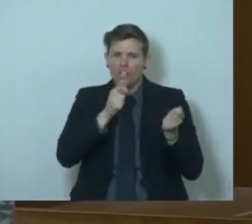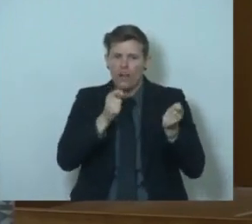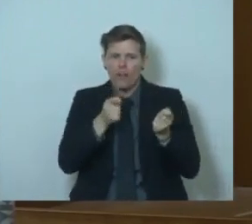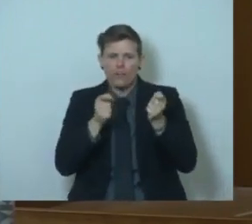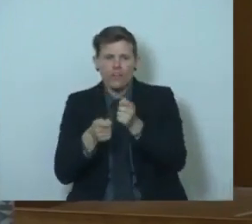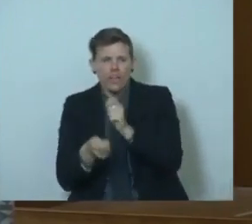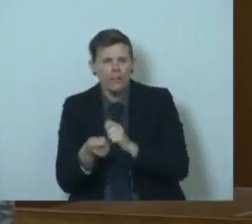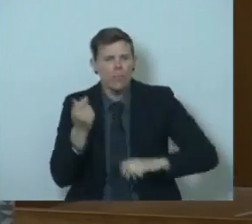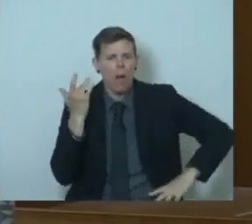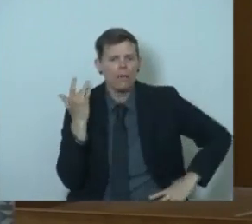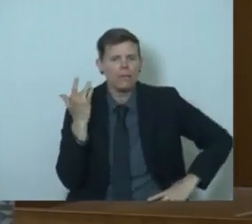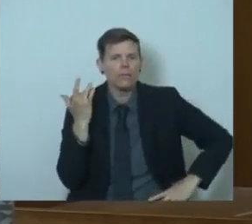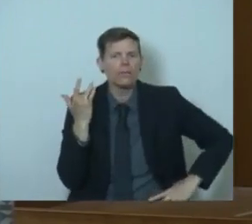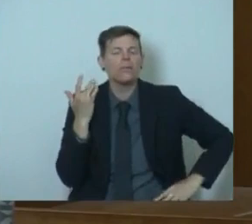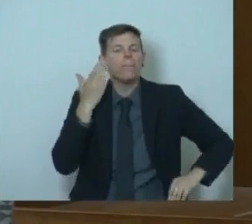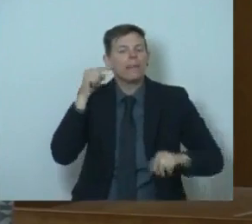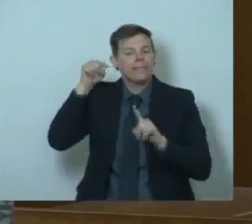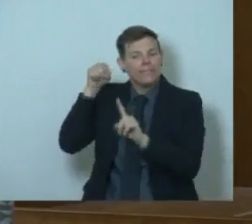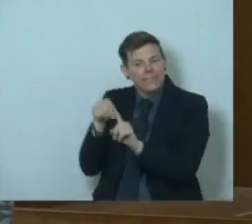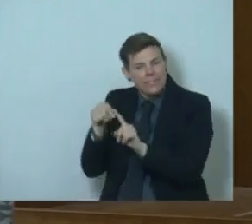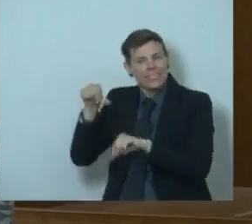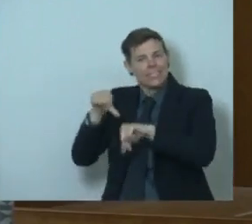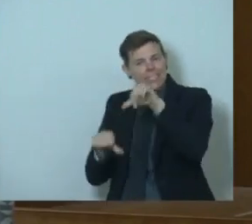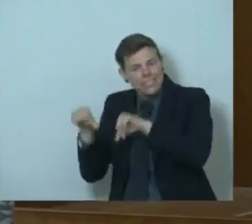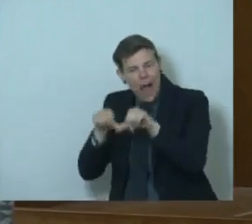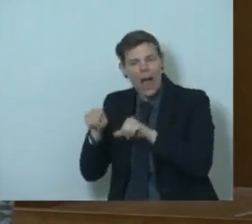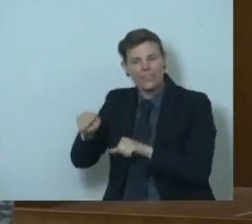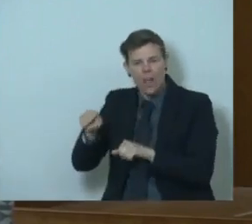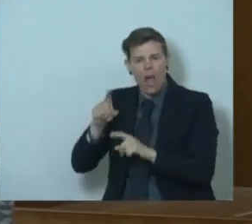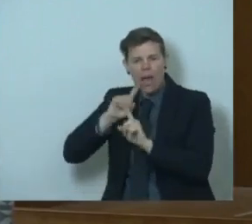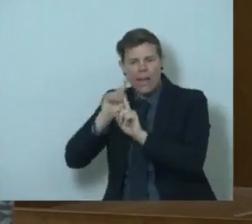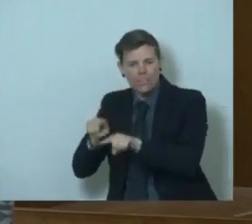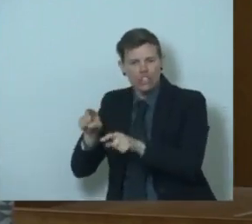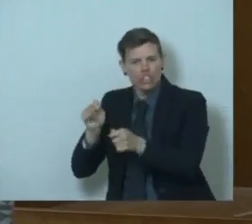THE REASON THAT IS HAPPENING, IS BECAUSE SCIENCE IS CHANGING.